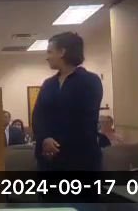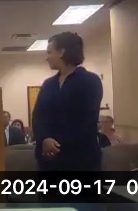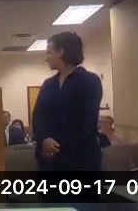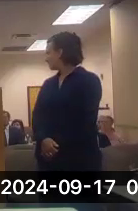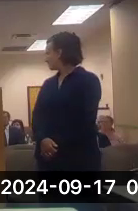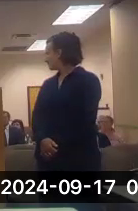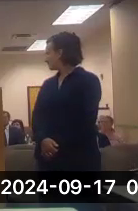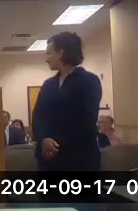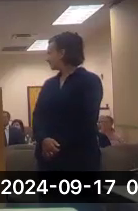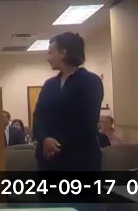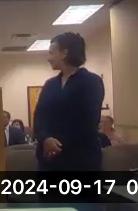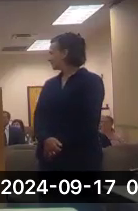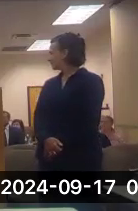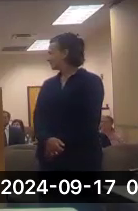Reginald Parson: Still, okay.